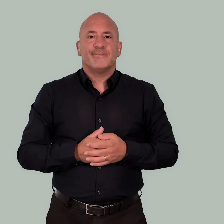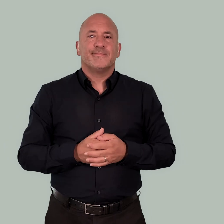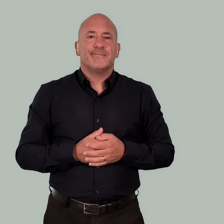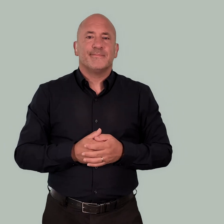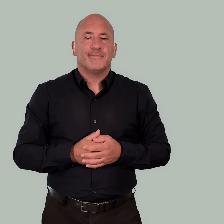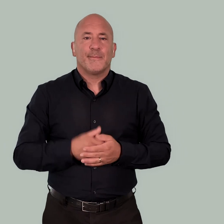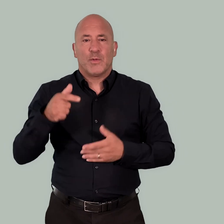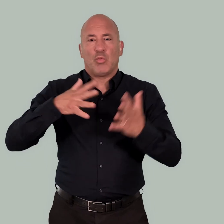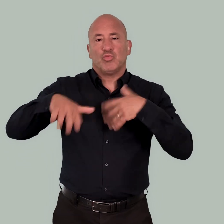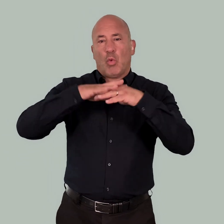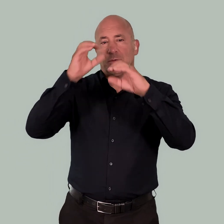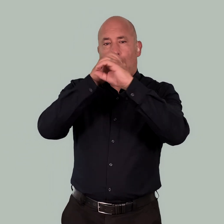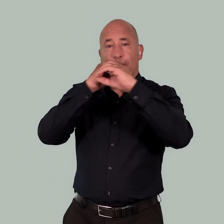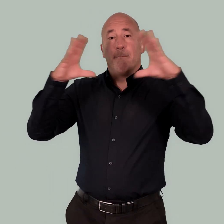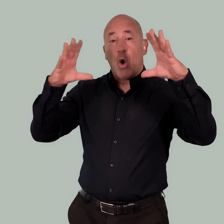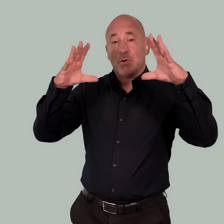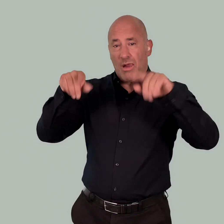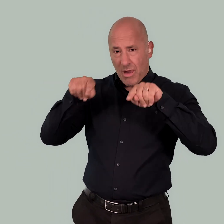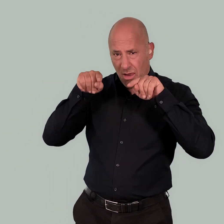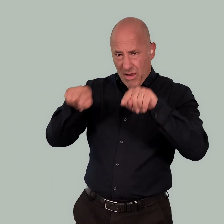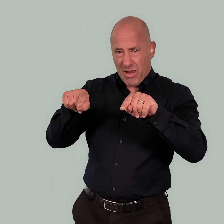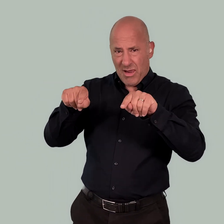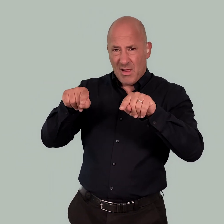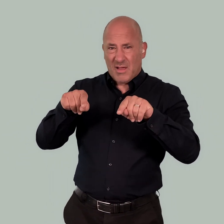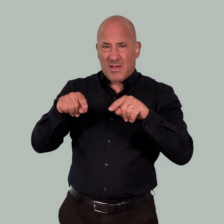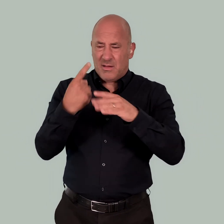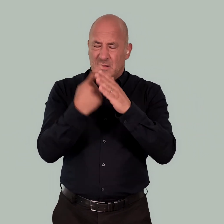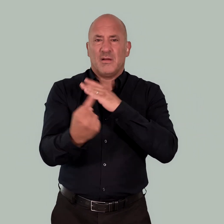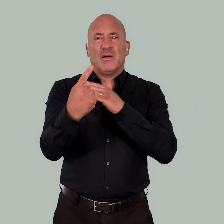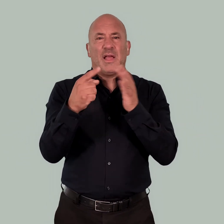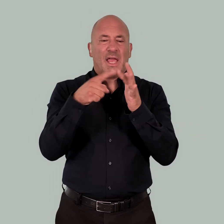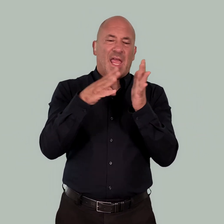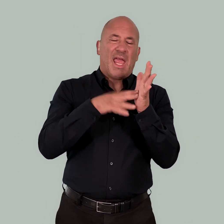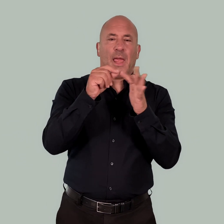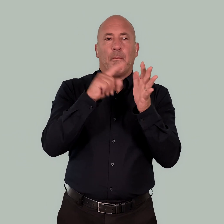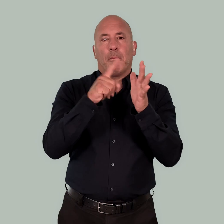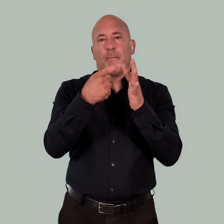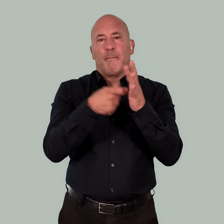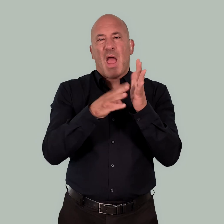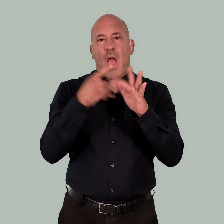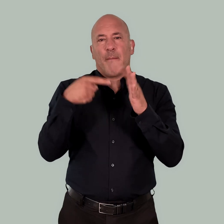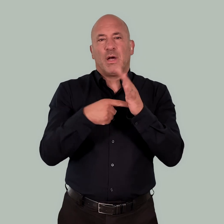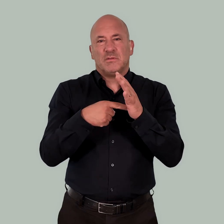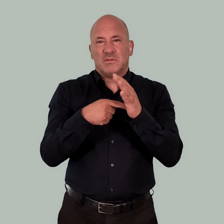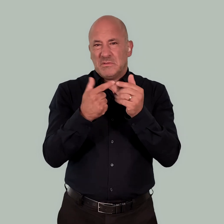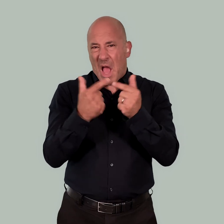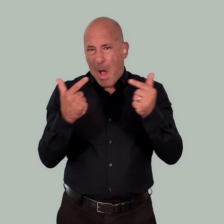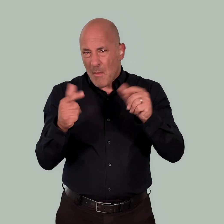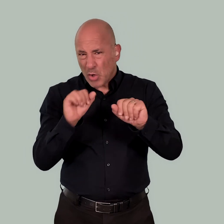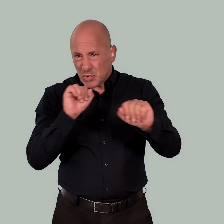related to any conditions that they may have. Under the social model,